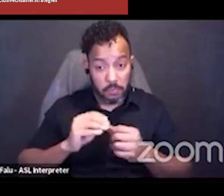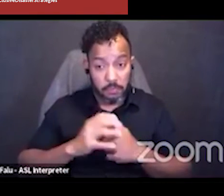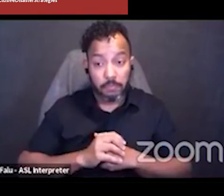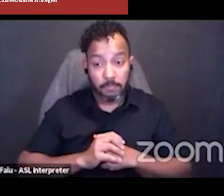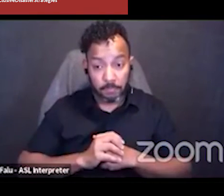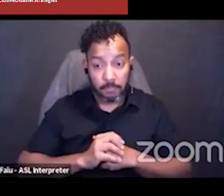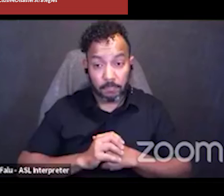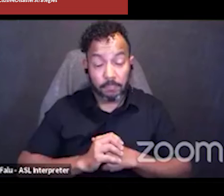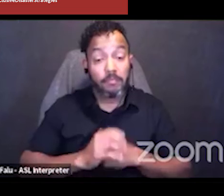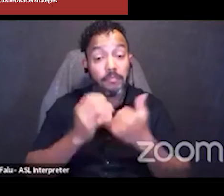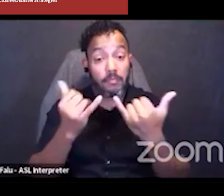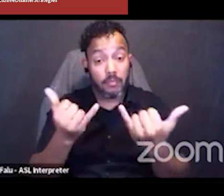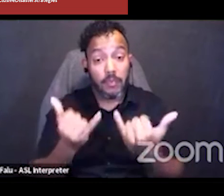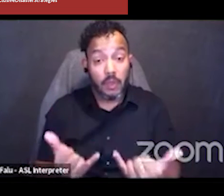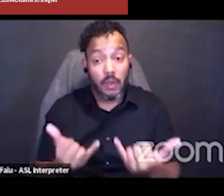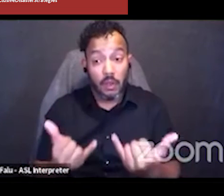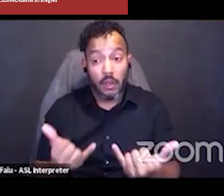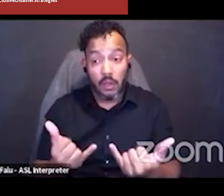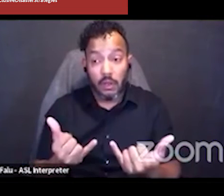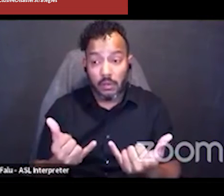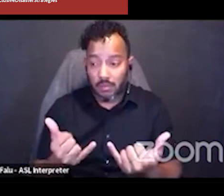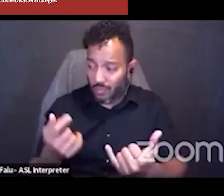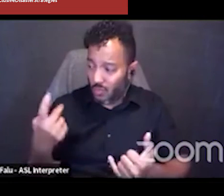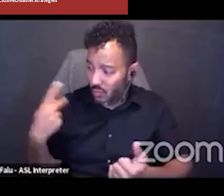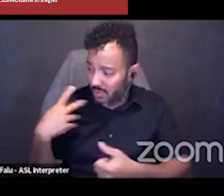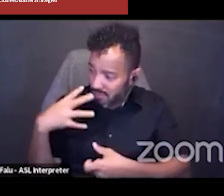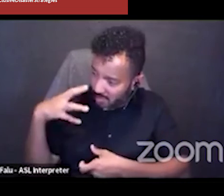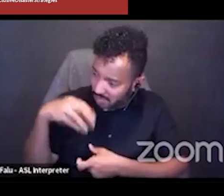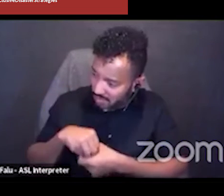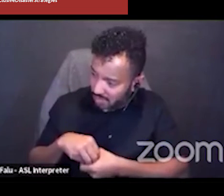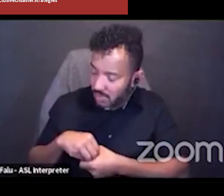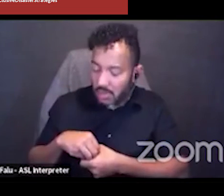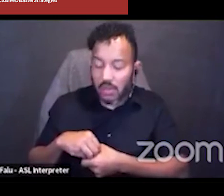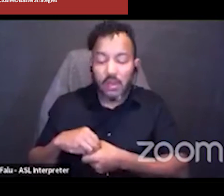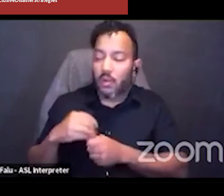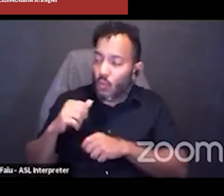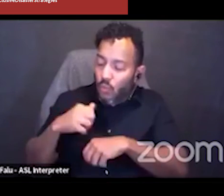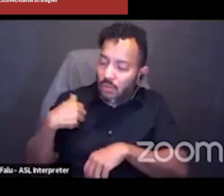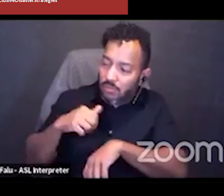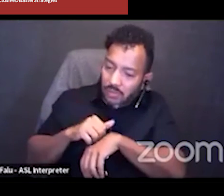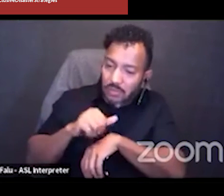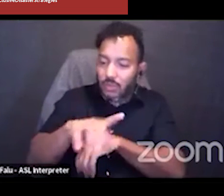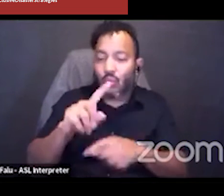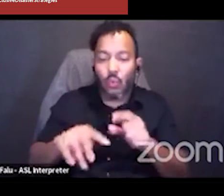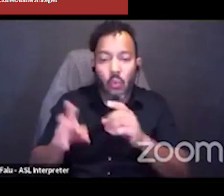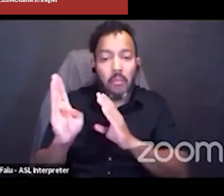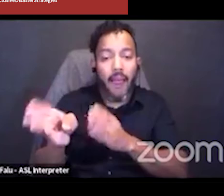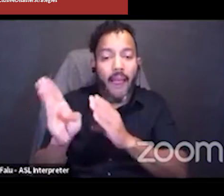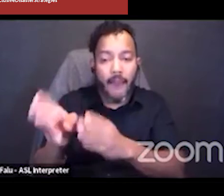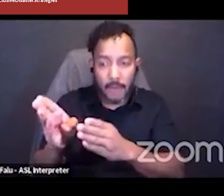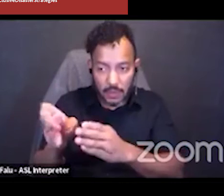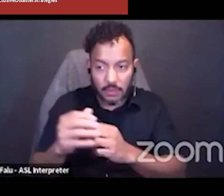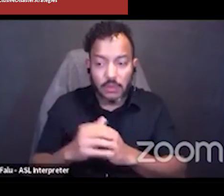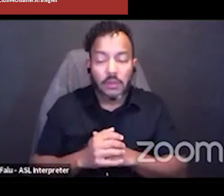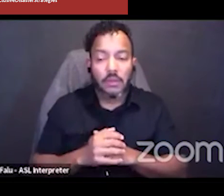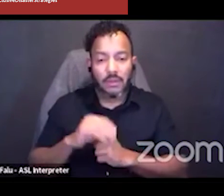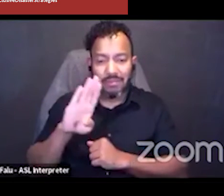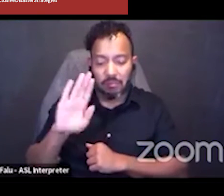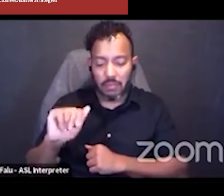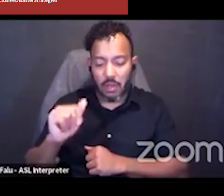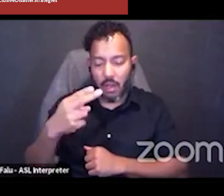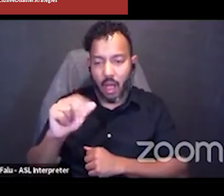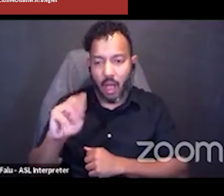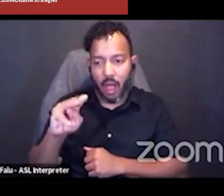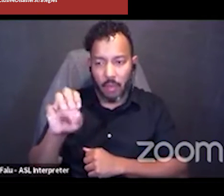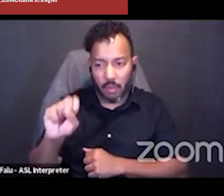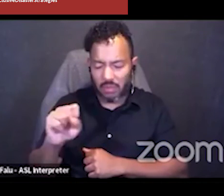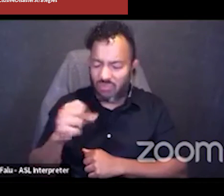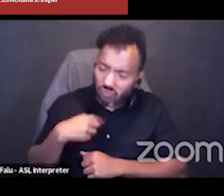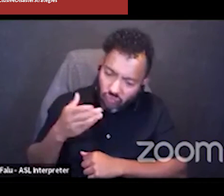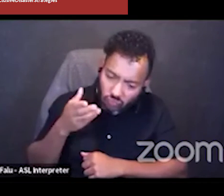Now after serving in -- after being deployed to the Bahamas seeing the -- and following